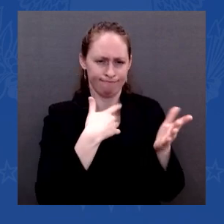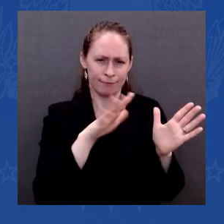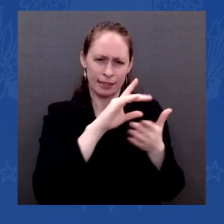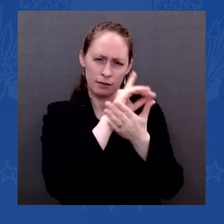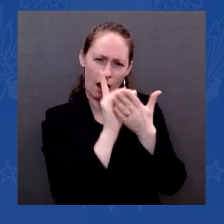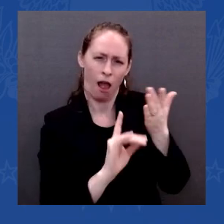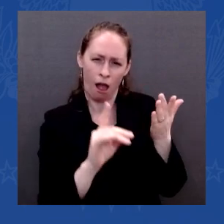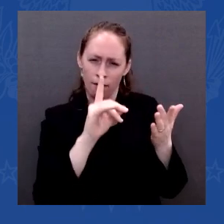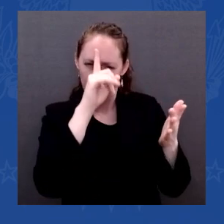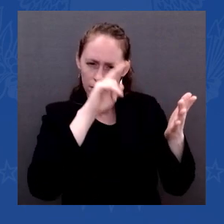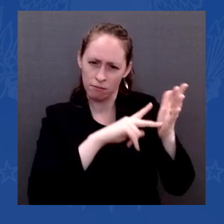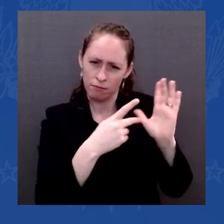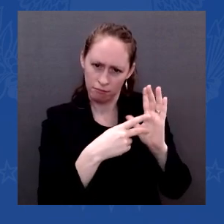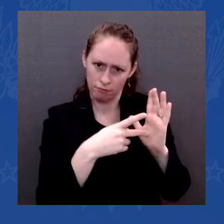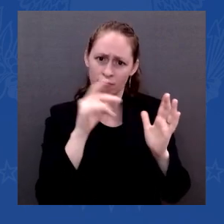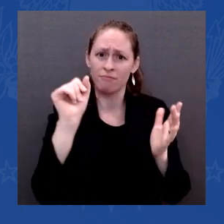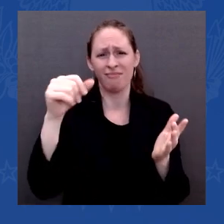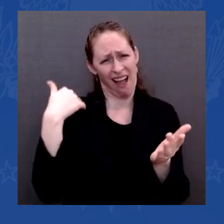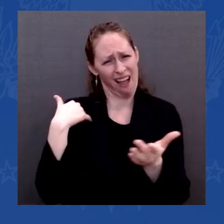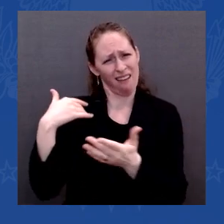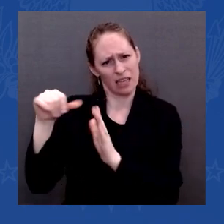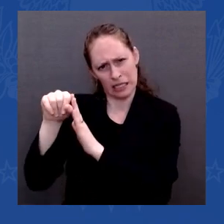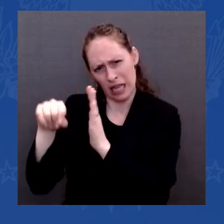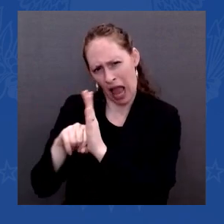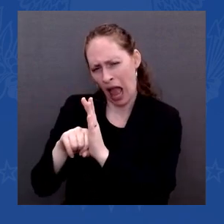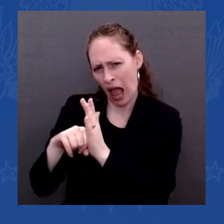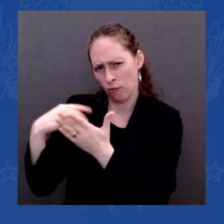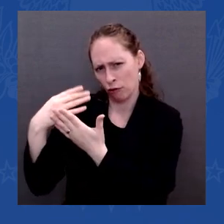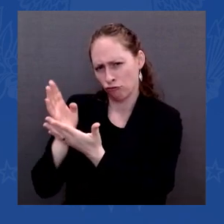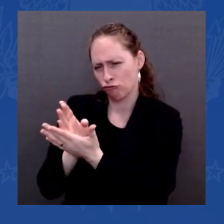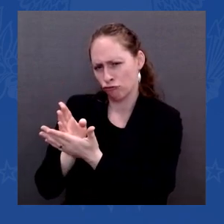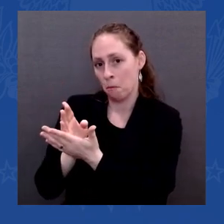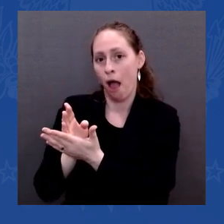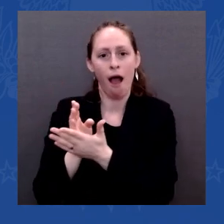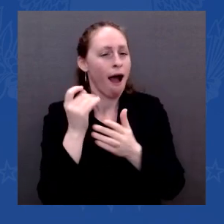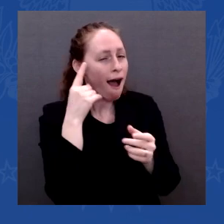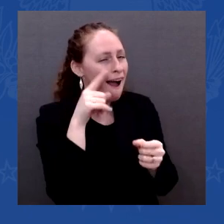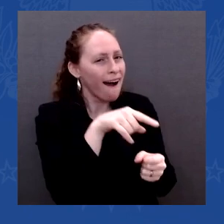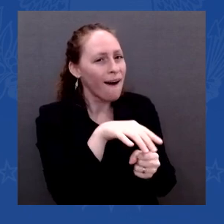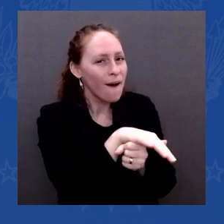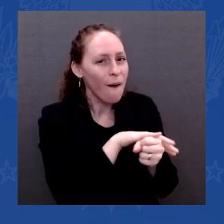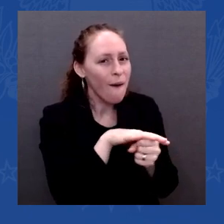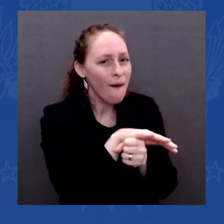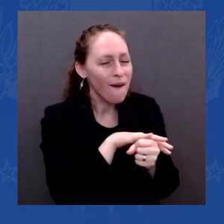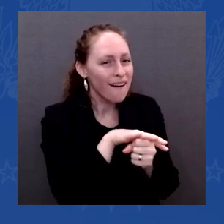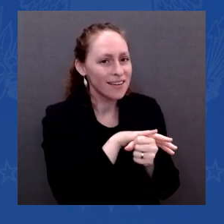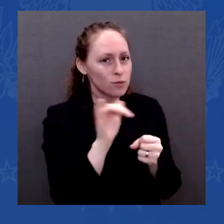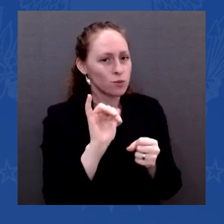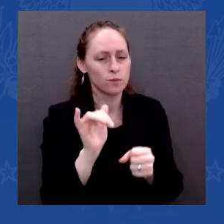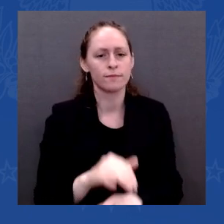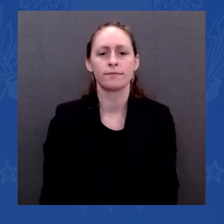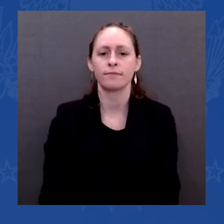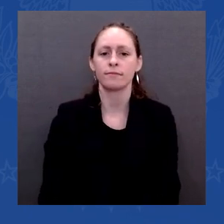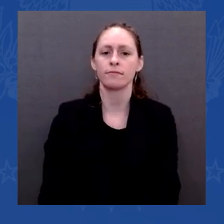$100 billion of that went directly to cities and counties, not through anybody.